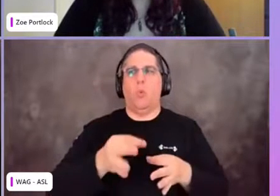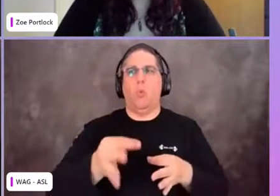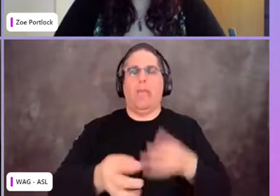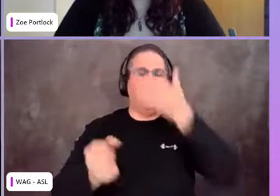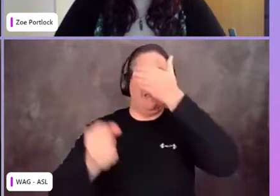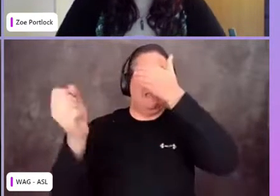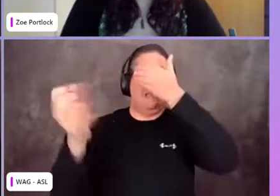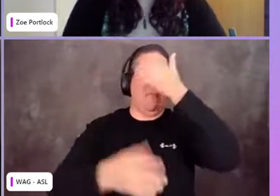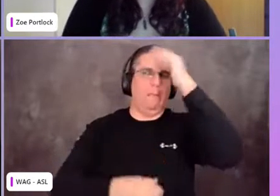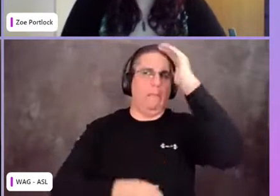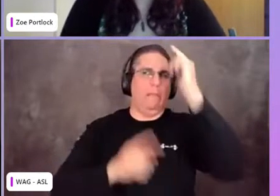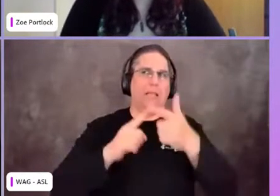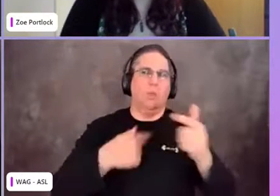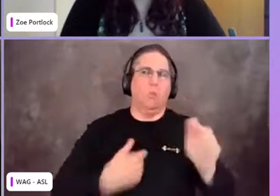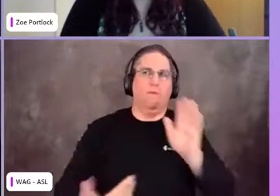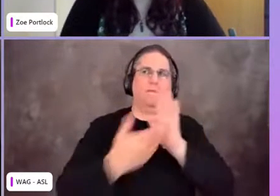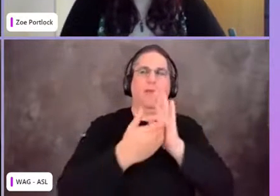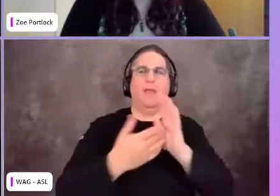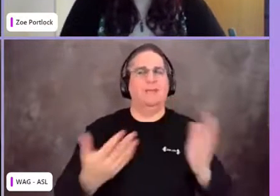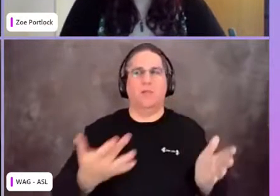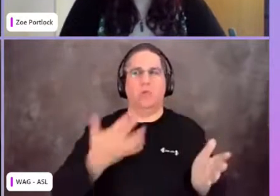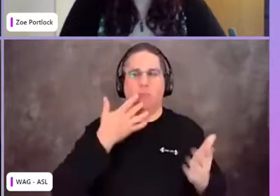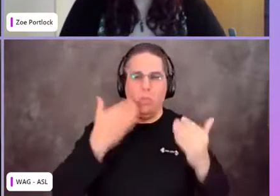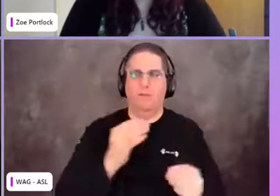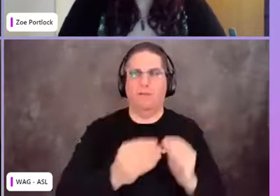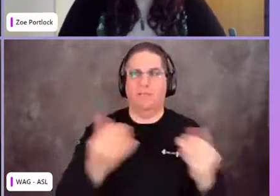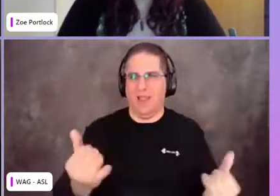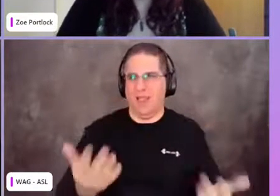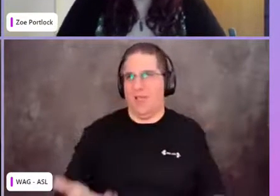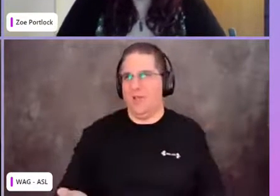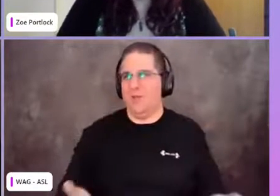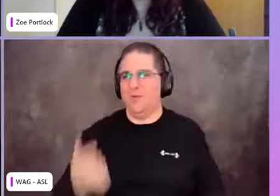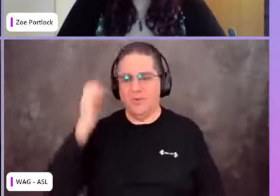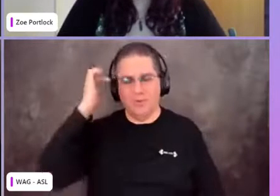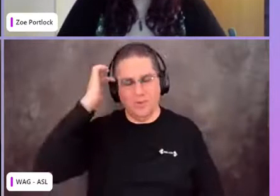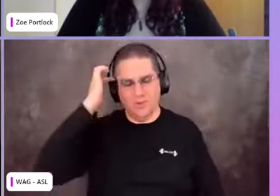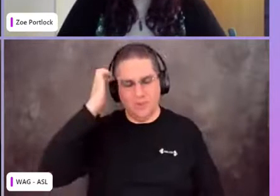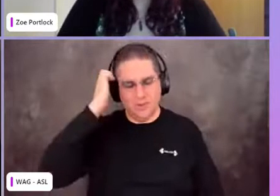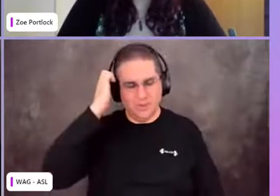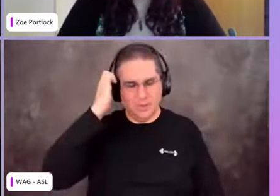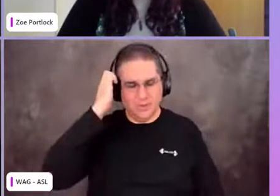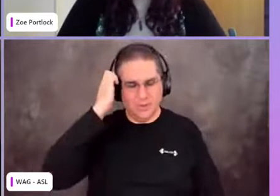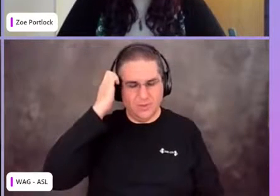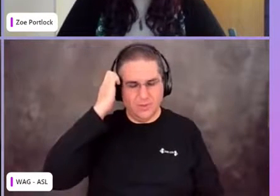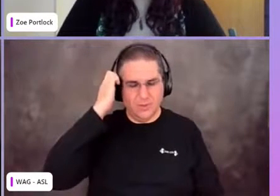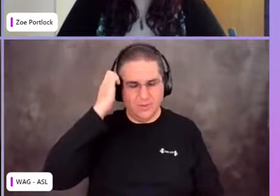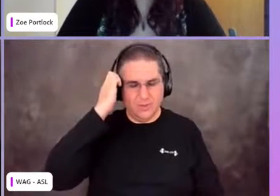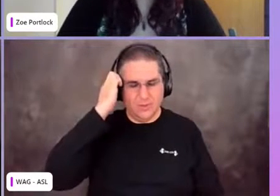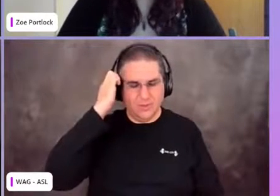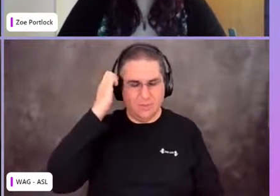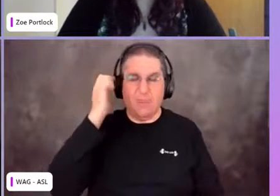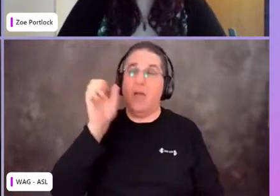fined if you don't or they realized if we wait till we get fined to, this is going to become a big effort so